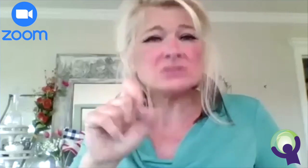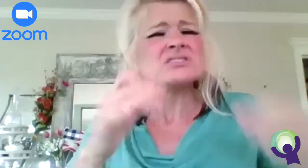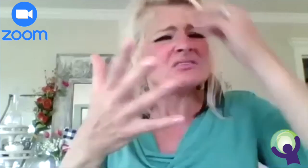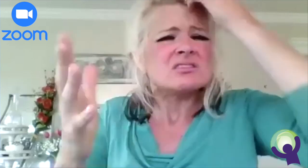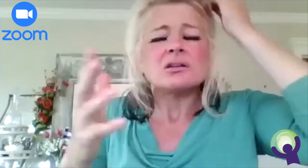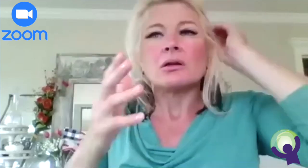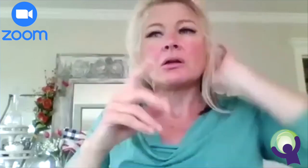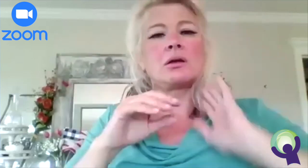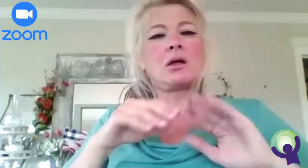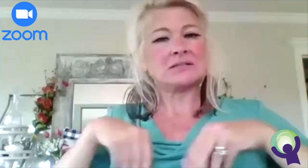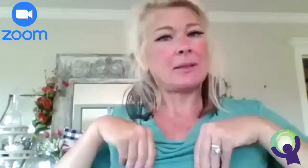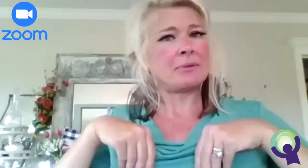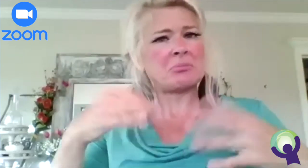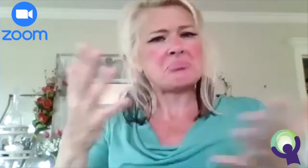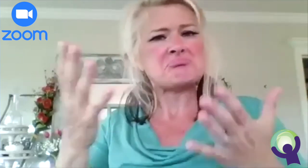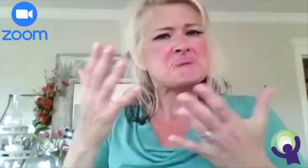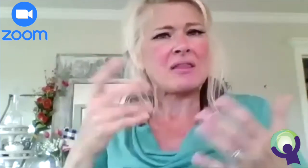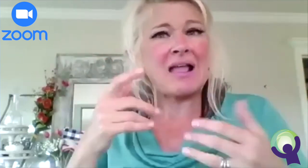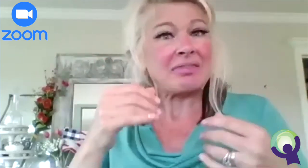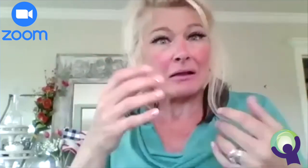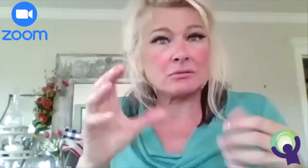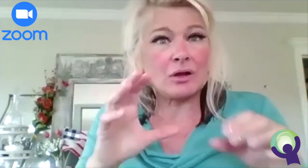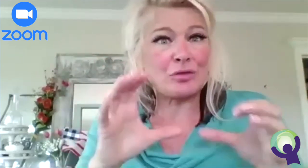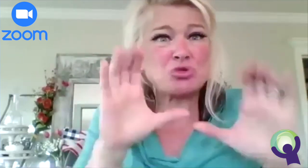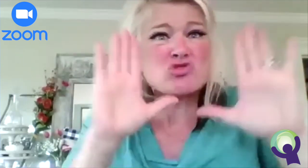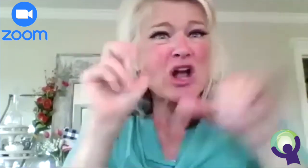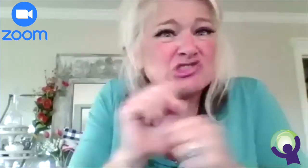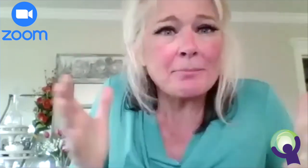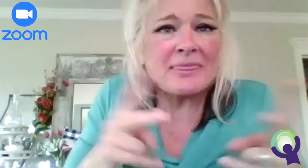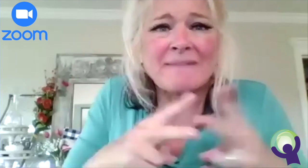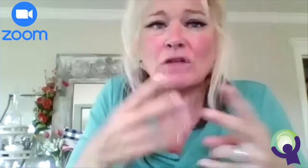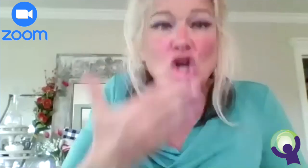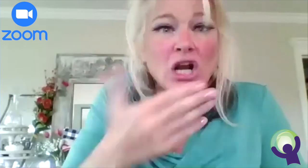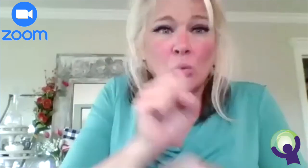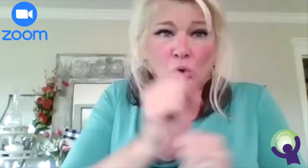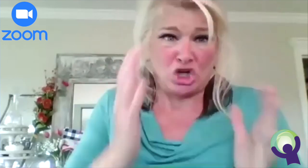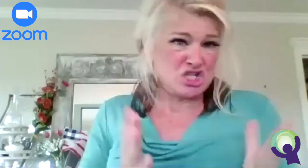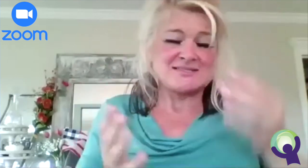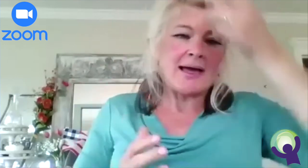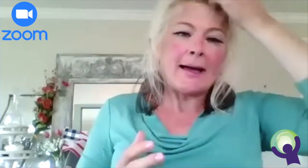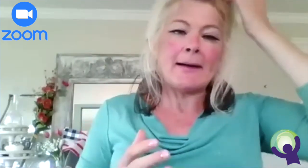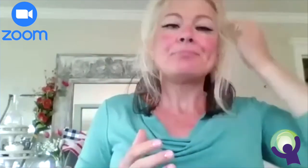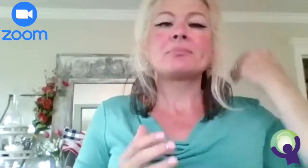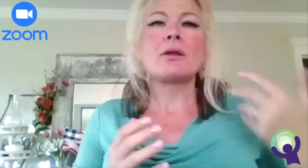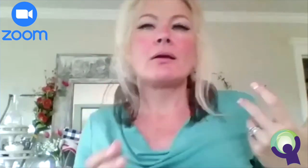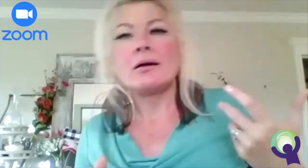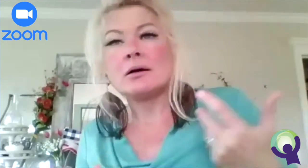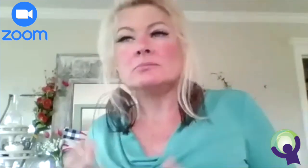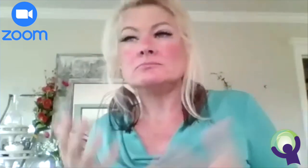deaf and autistic kids who can be successful and they do a wonderful job and they can be wonderful workers